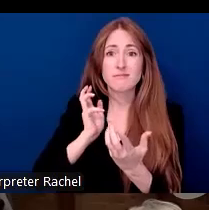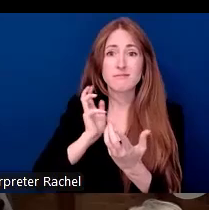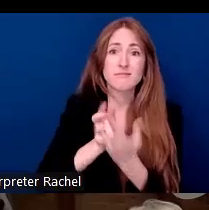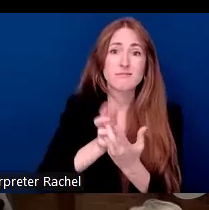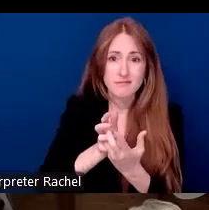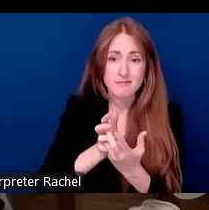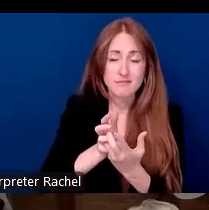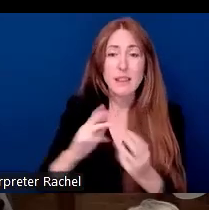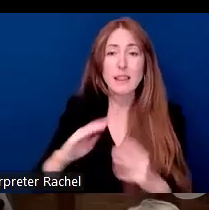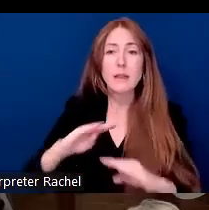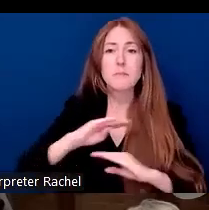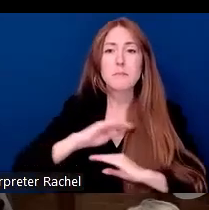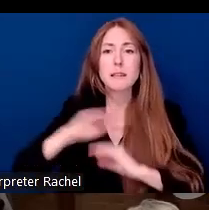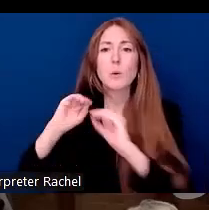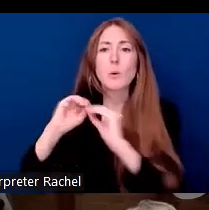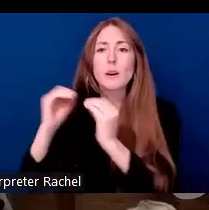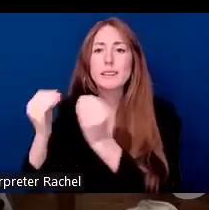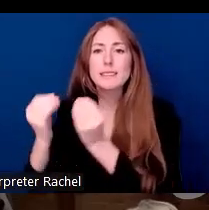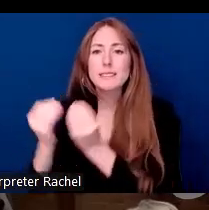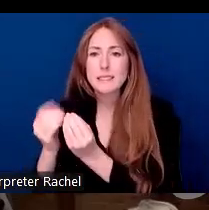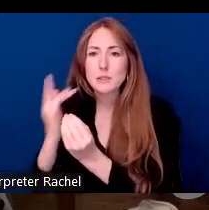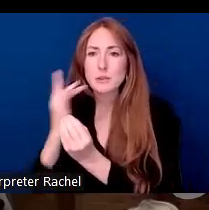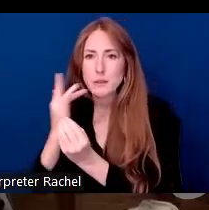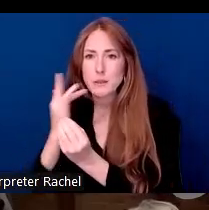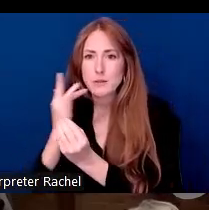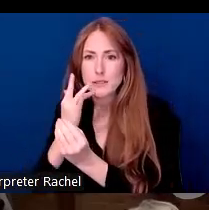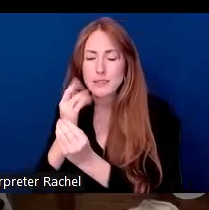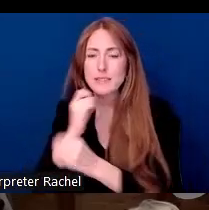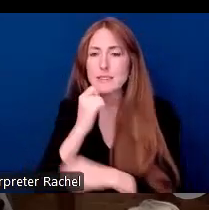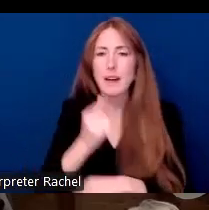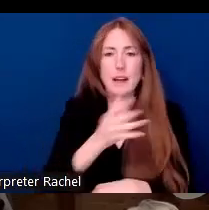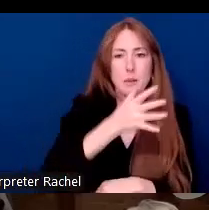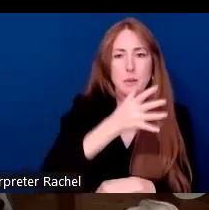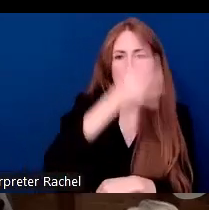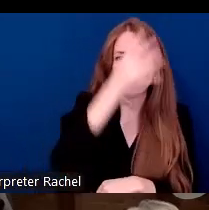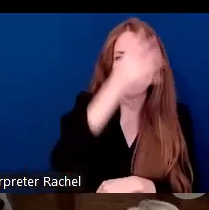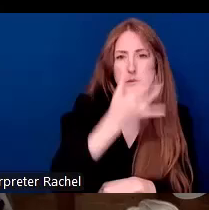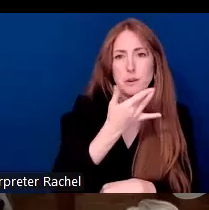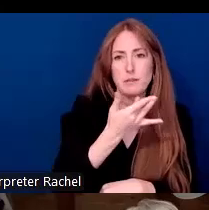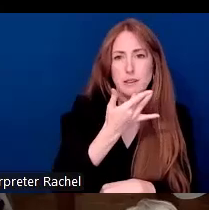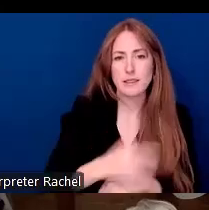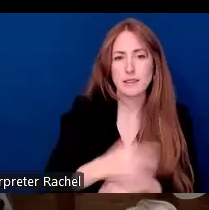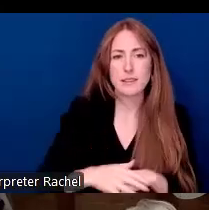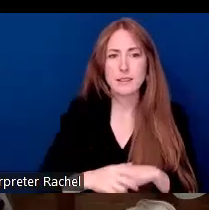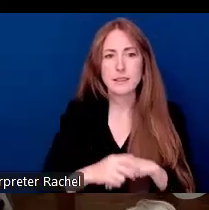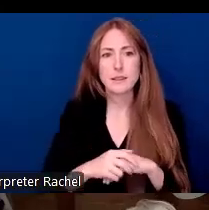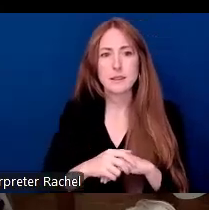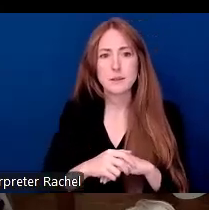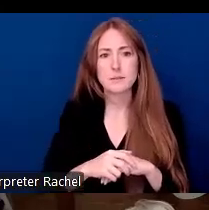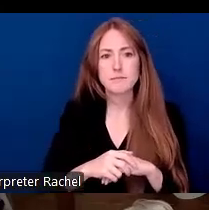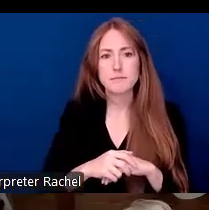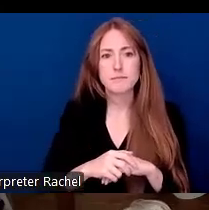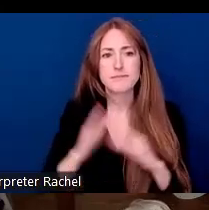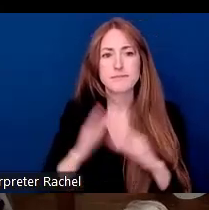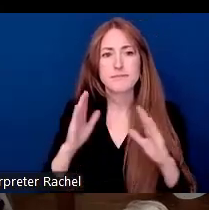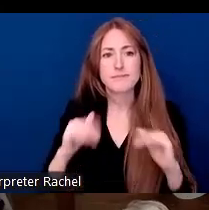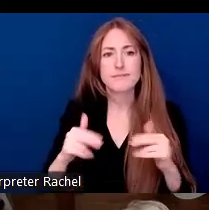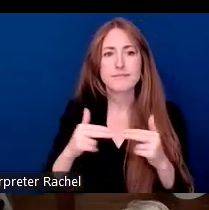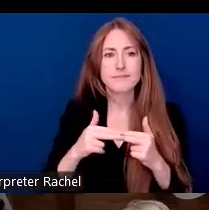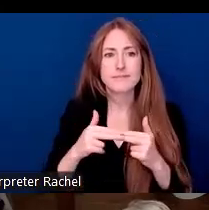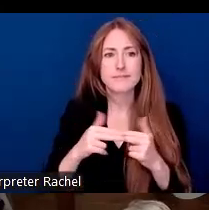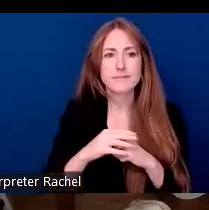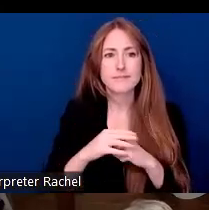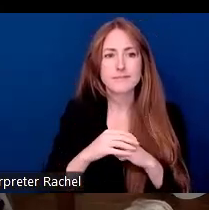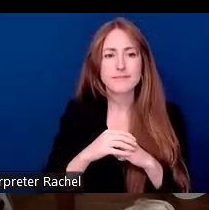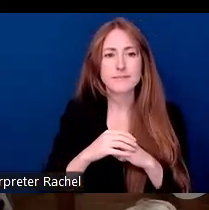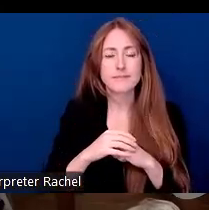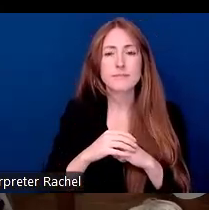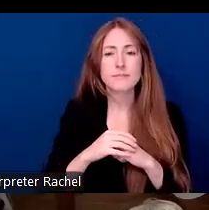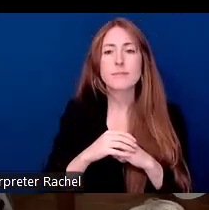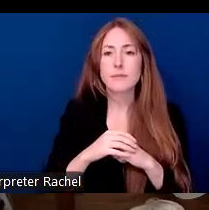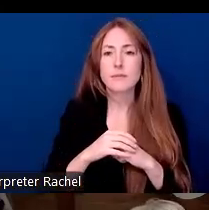preferences and priorities. Next slide please. Choices fundamentally take place in relationships